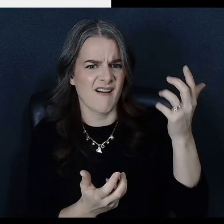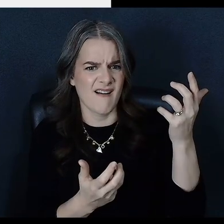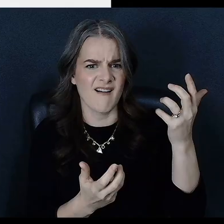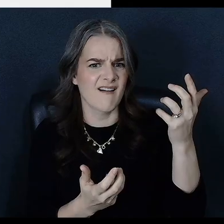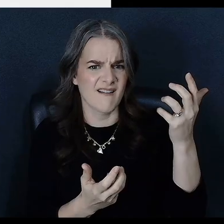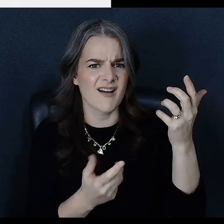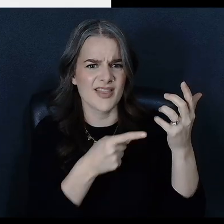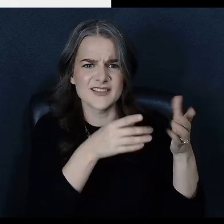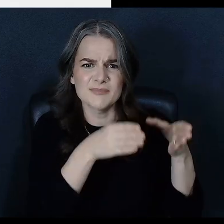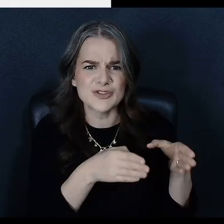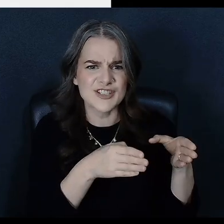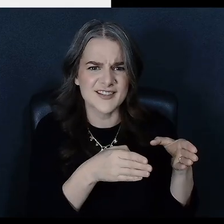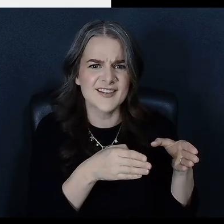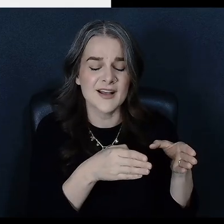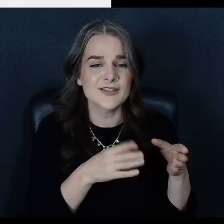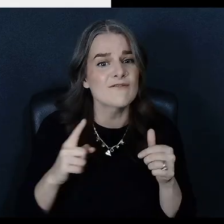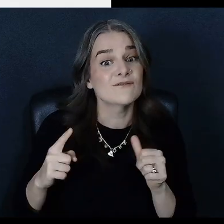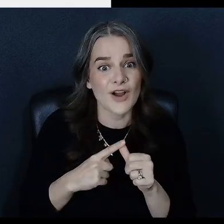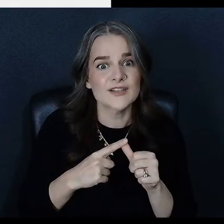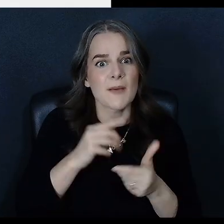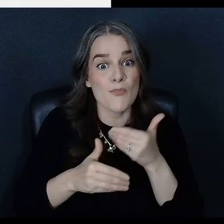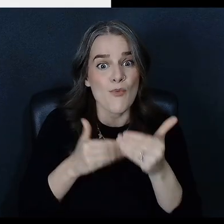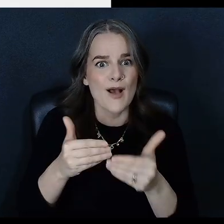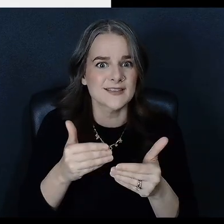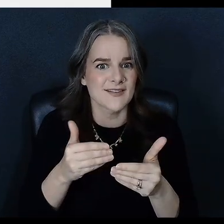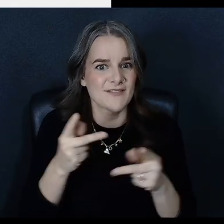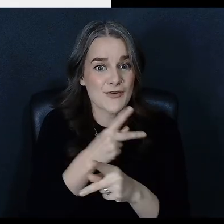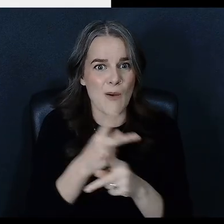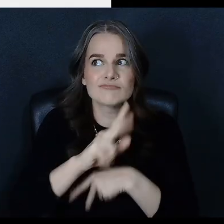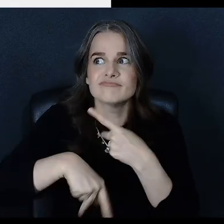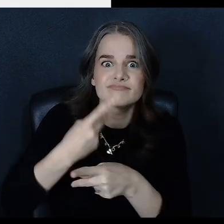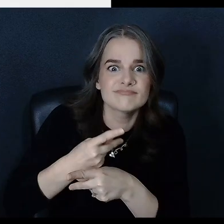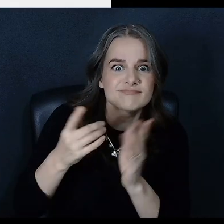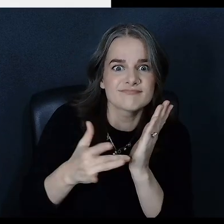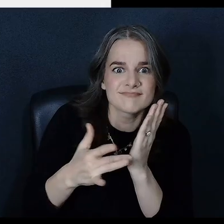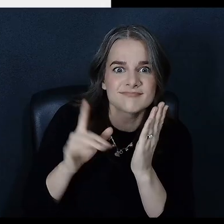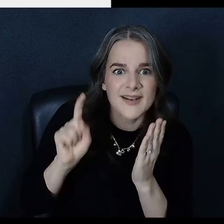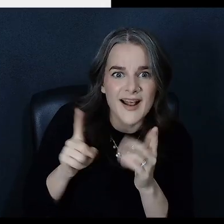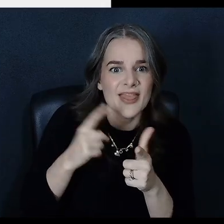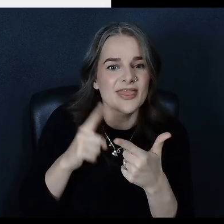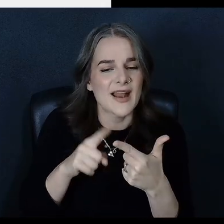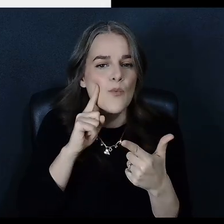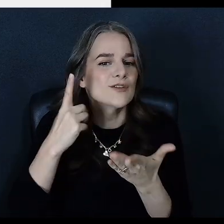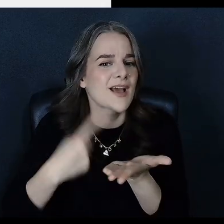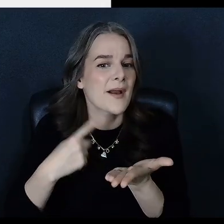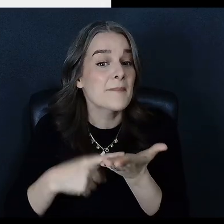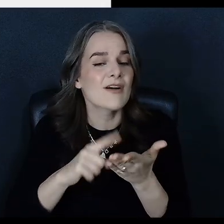So let's talk about how we figure that out first. And then we'll branch out into the other areas of access. We'll talk about touch, voice.